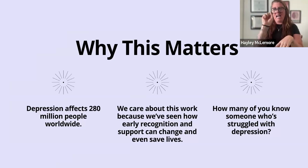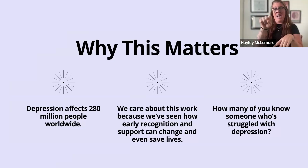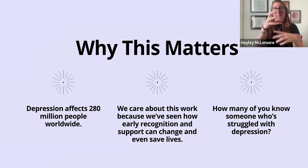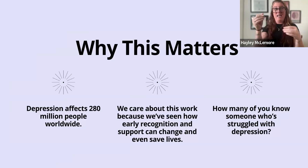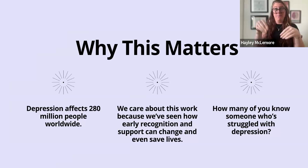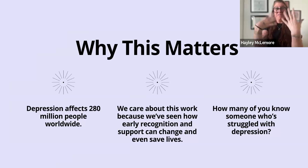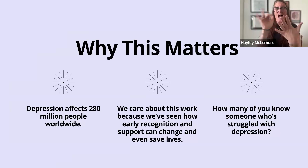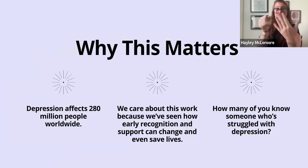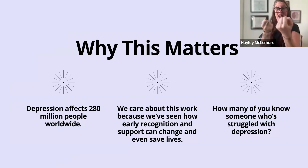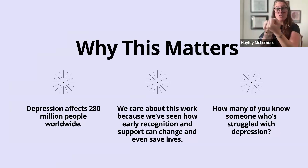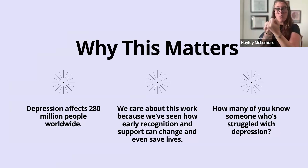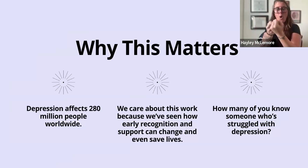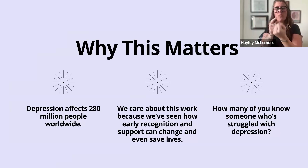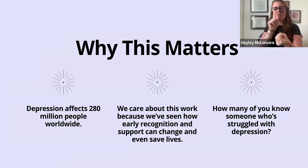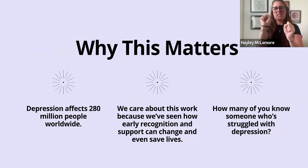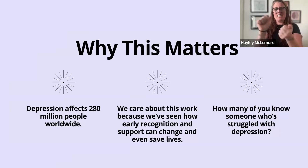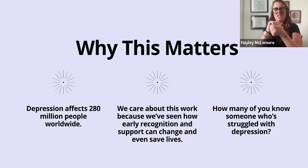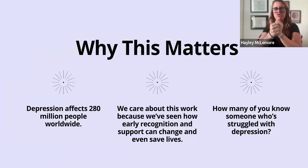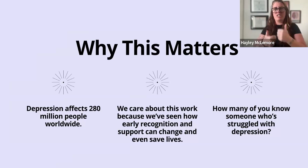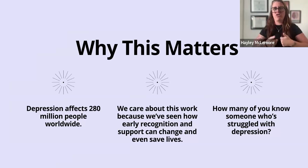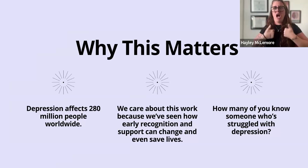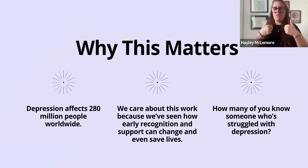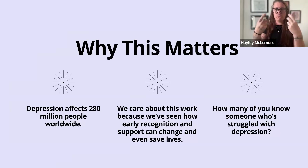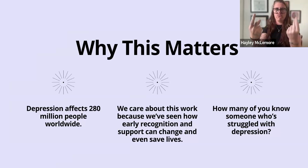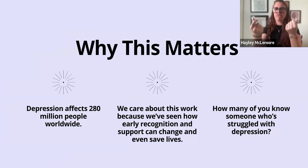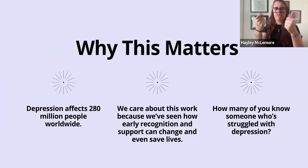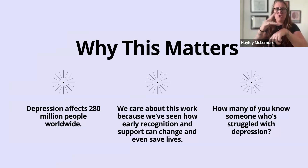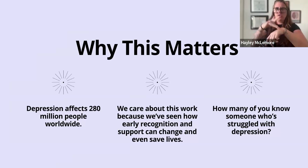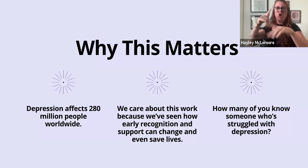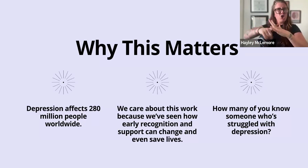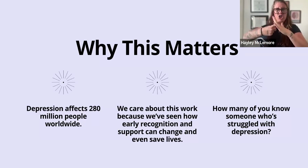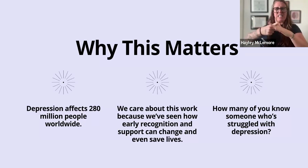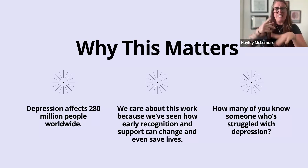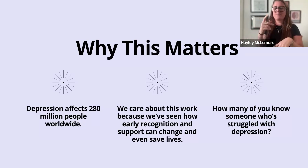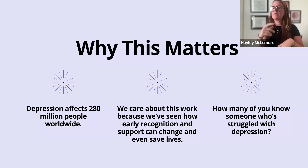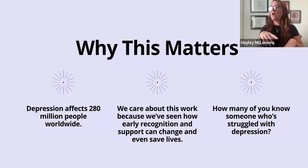and what it looks like, how that can provide support to individuals and really change lives.